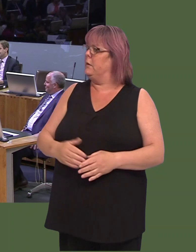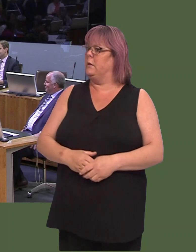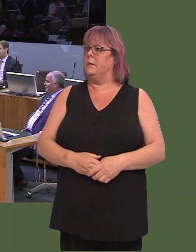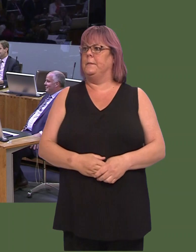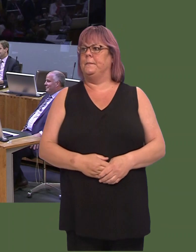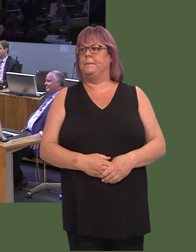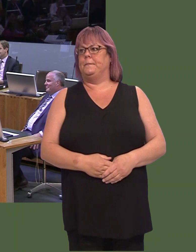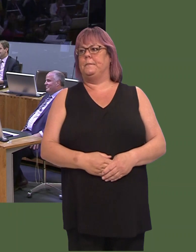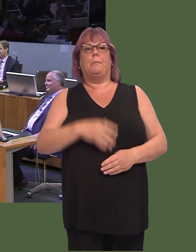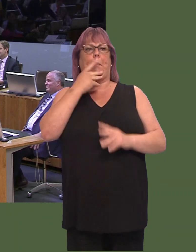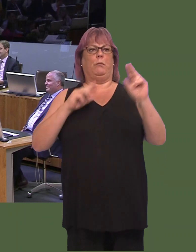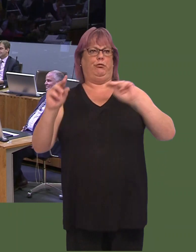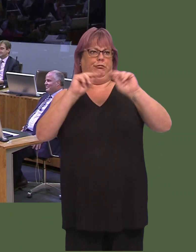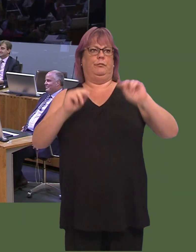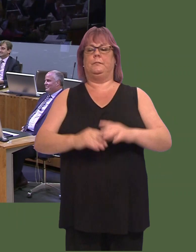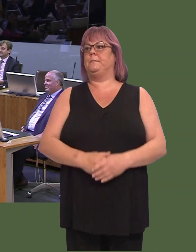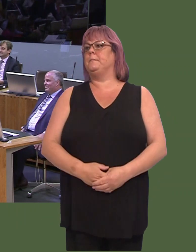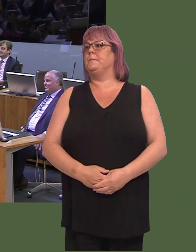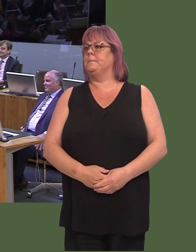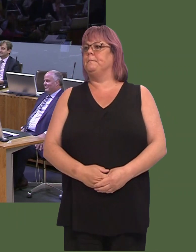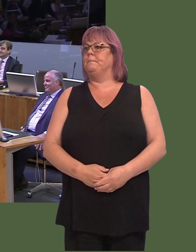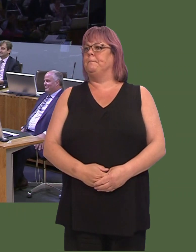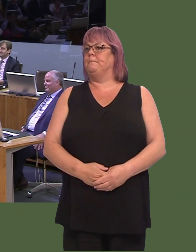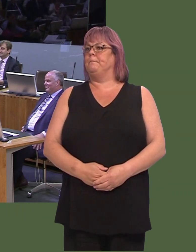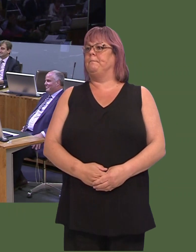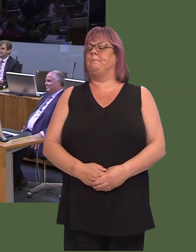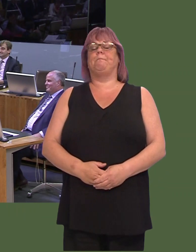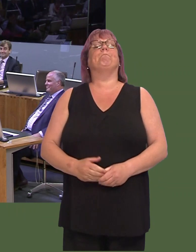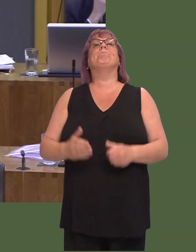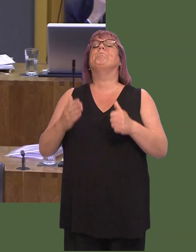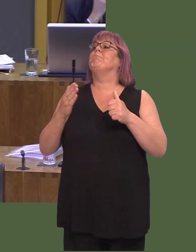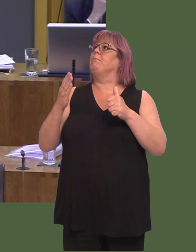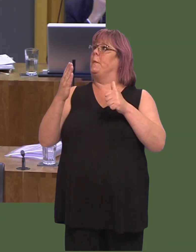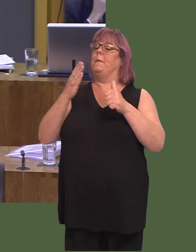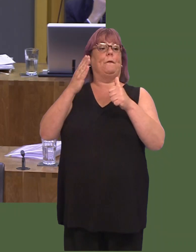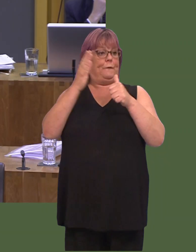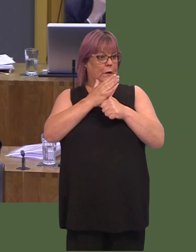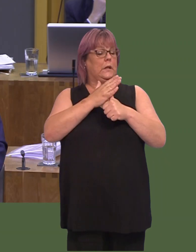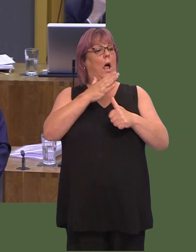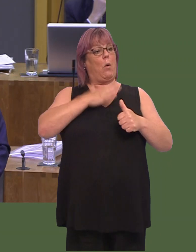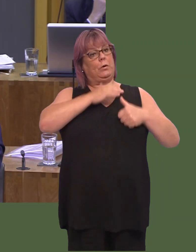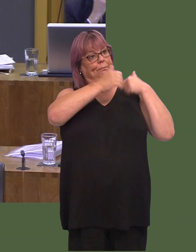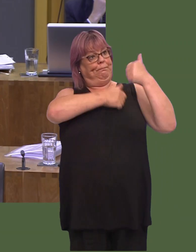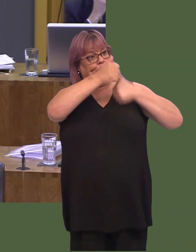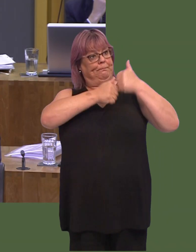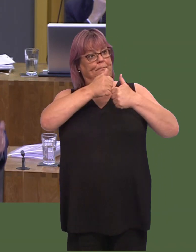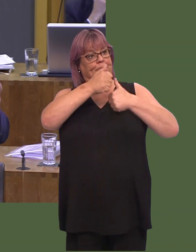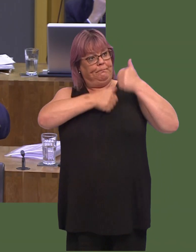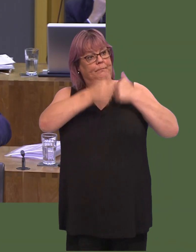Carwyn Jones AM: Can I first of all pay just a word of tribute again to the Member's predecessor,